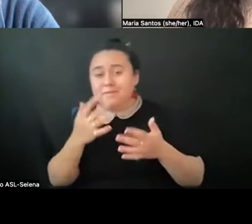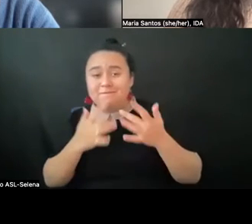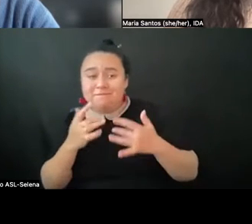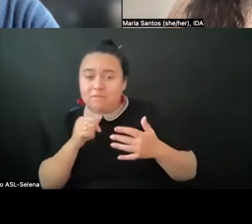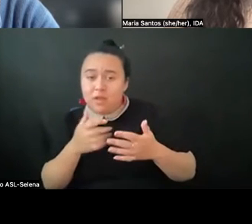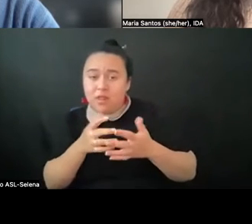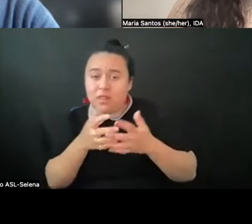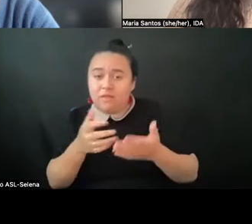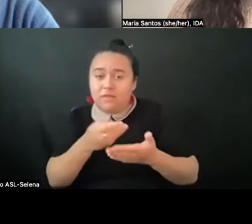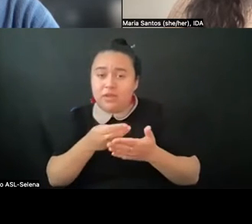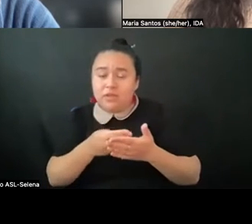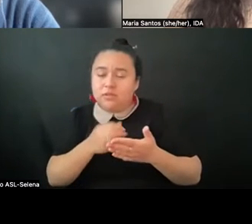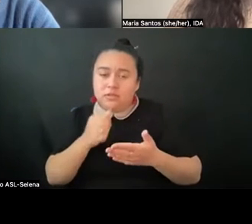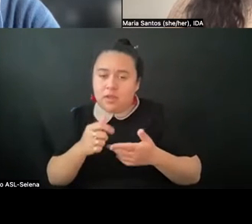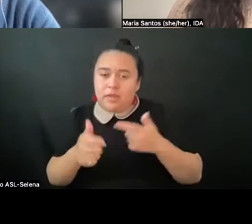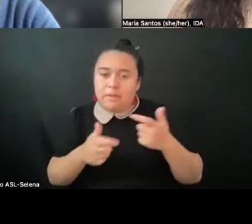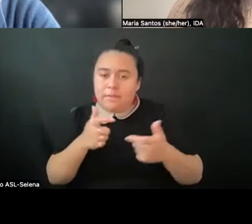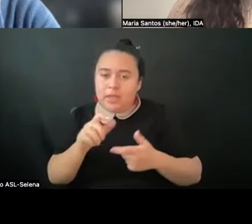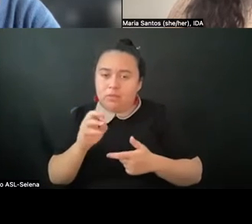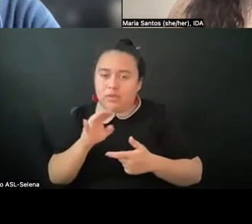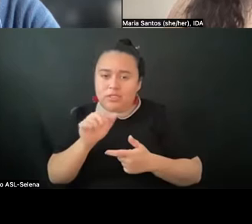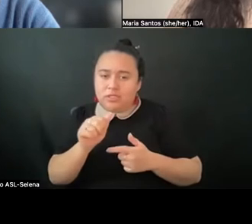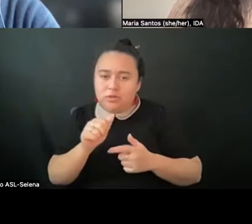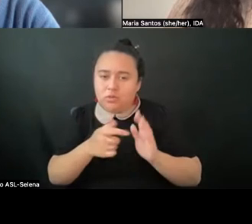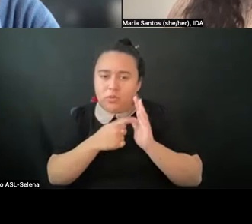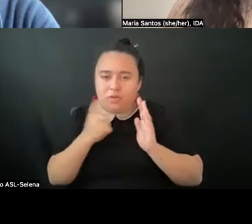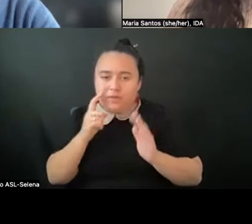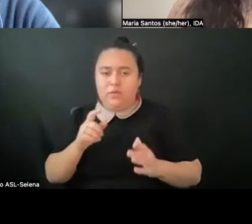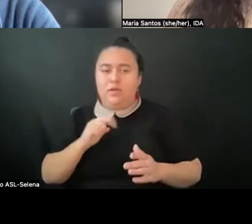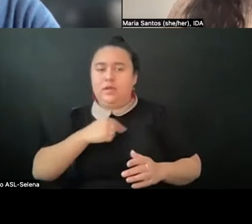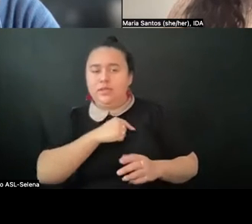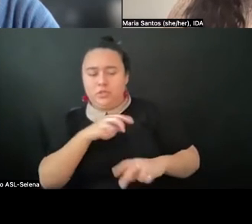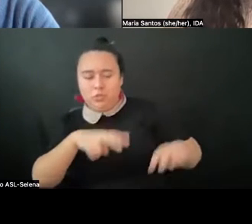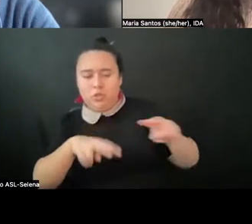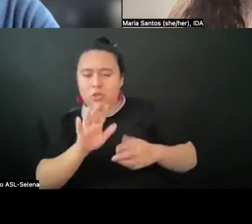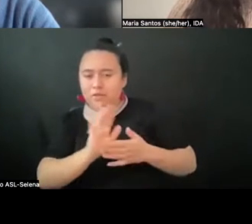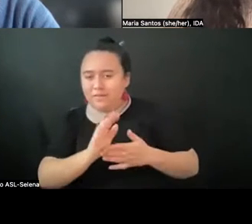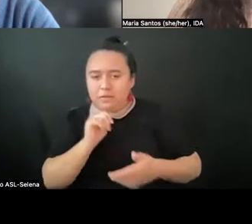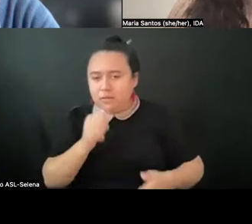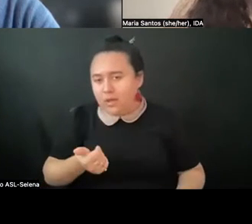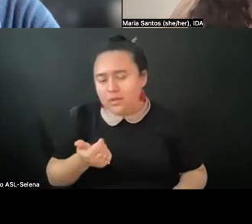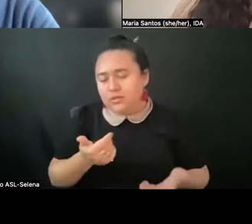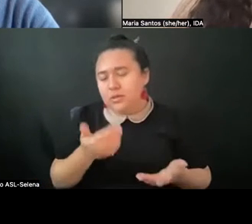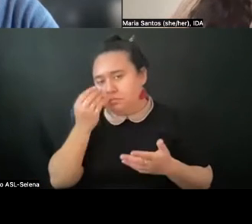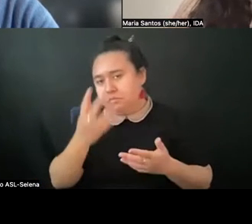judging the film. I just want to be really clear about that. Thank you.